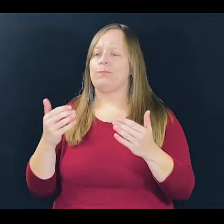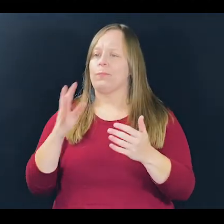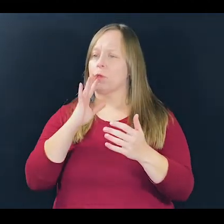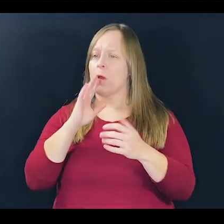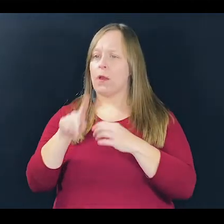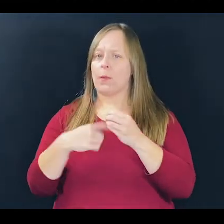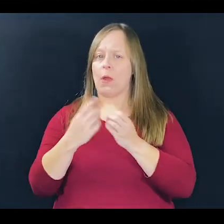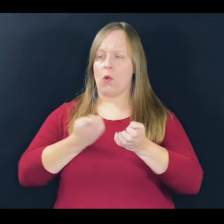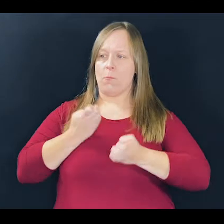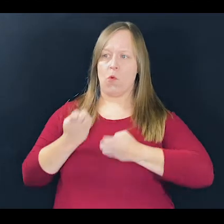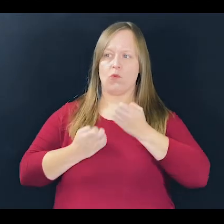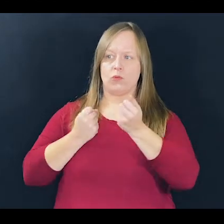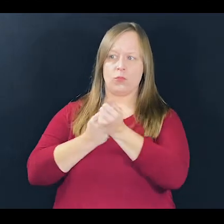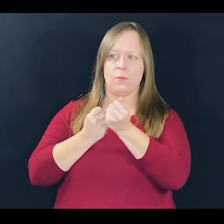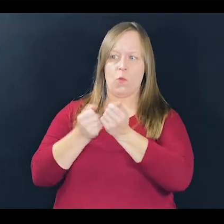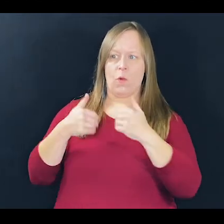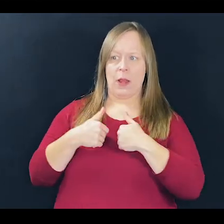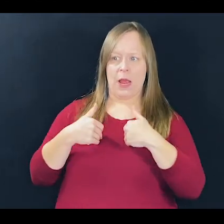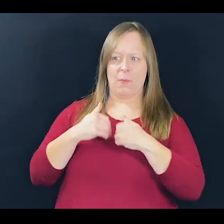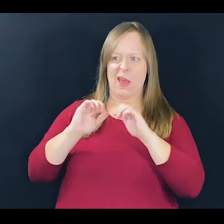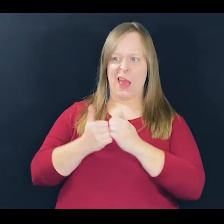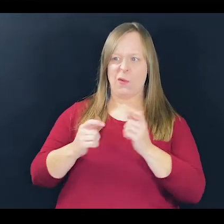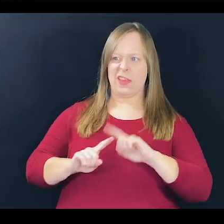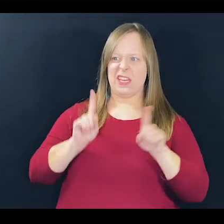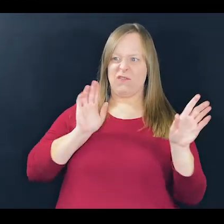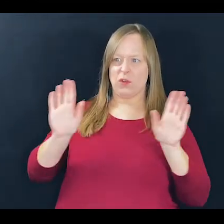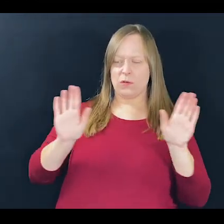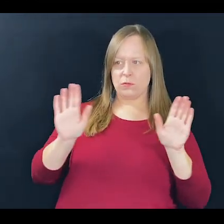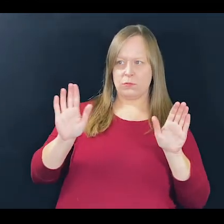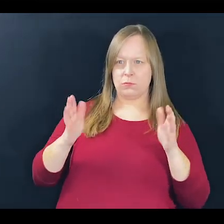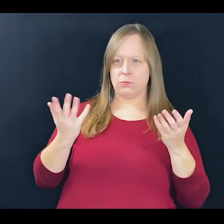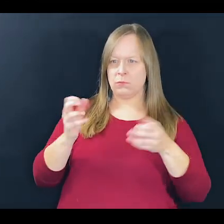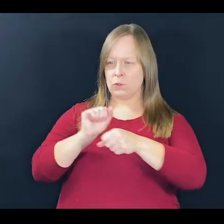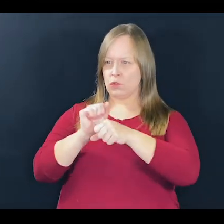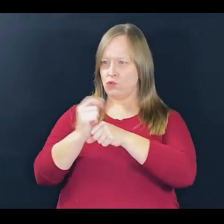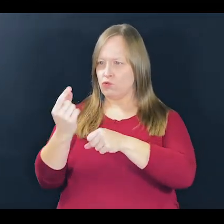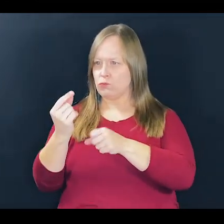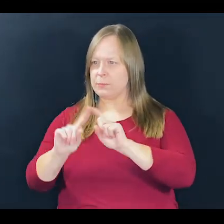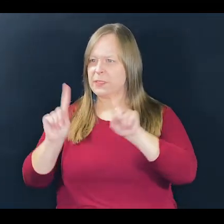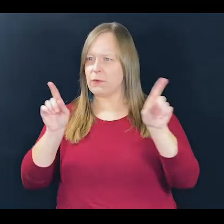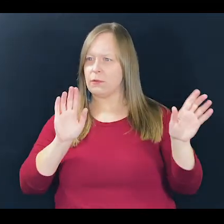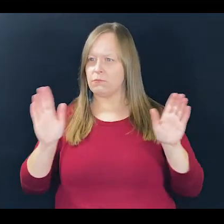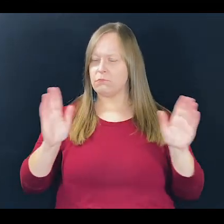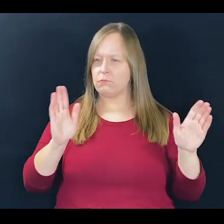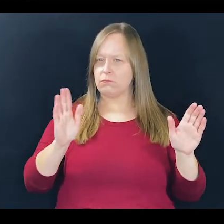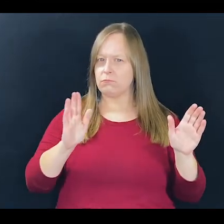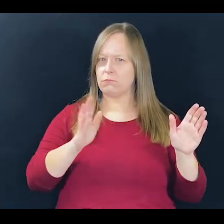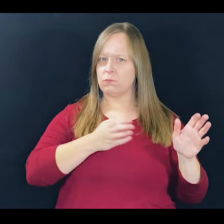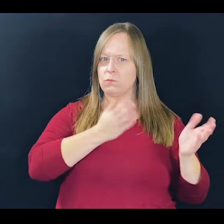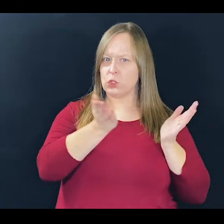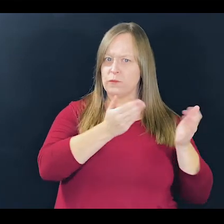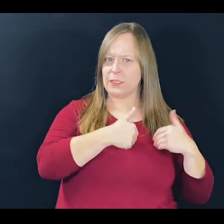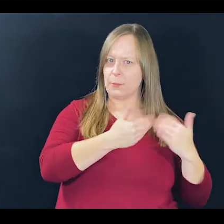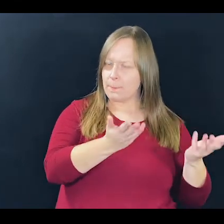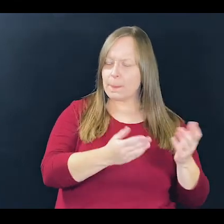about emotional support animals. How are they different in what tasks do they perform as opposed to sir with animals?